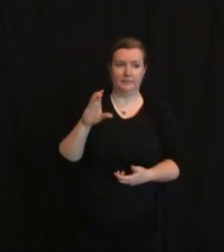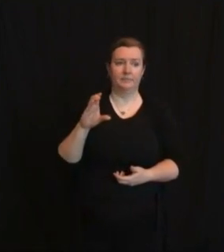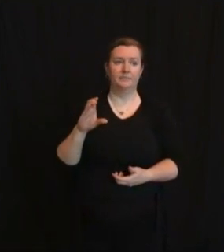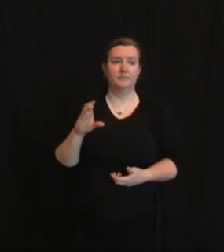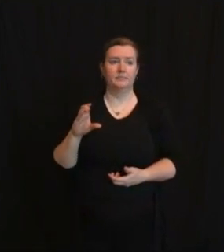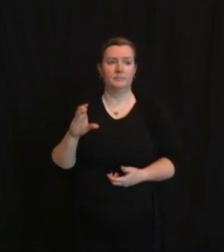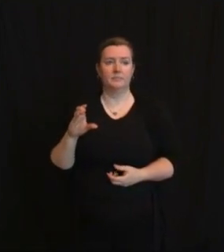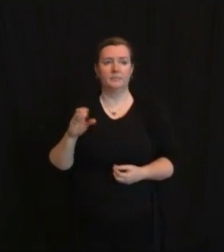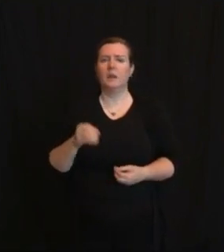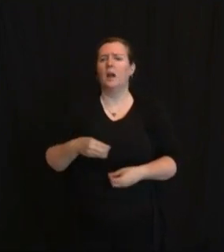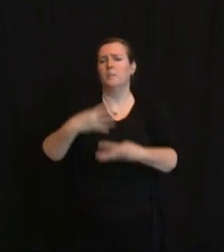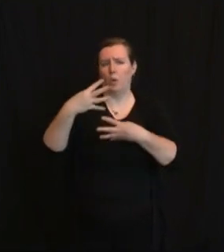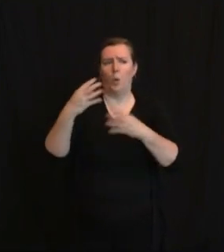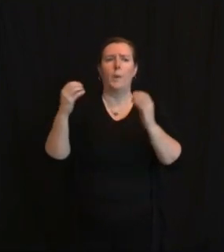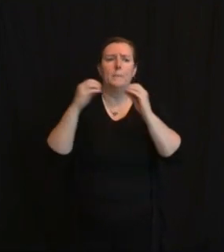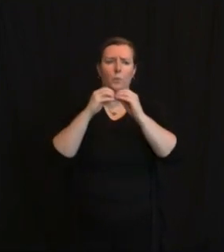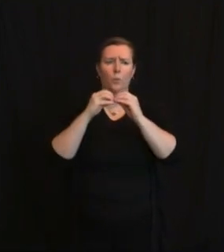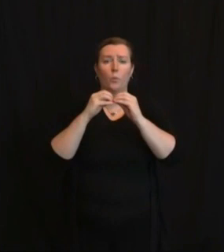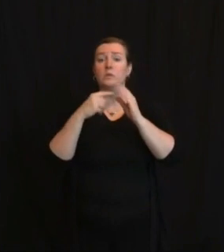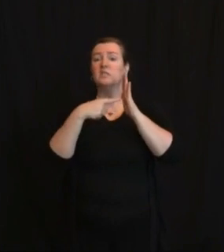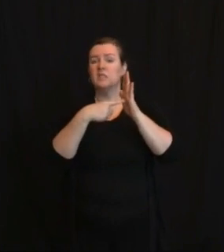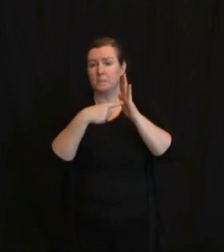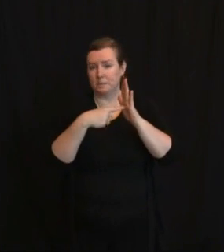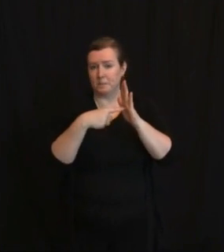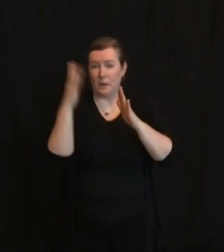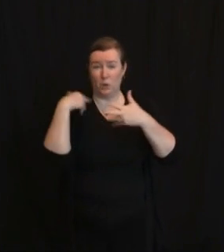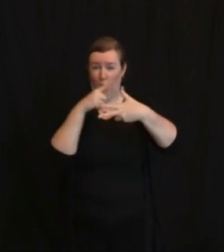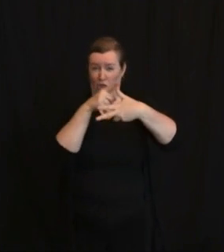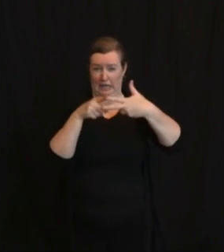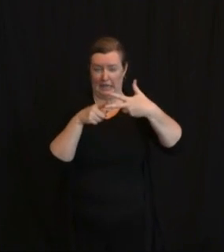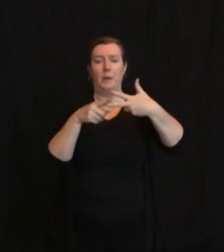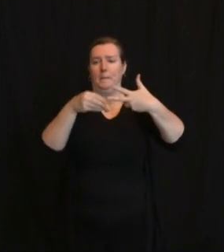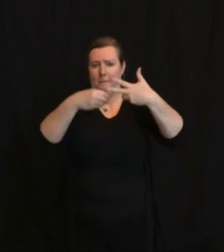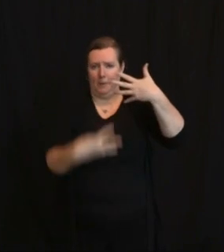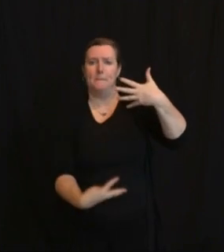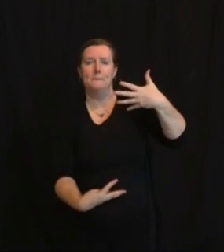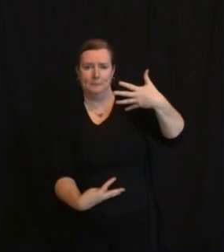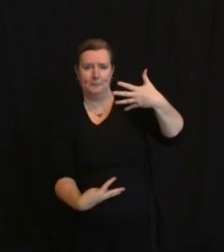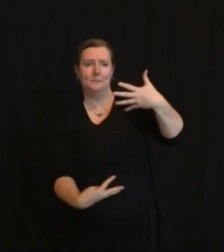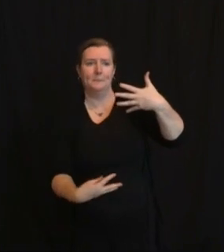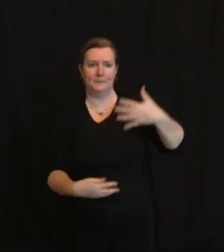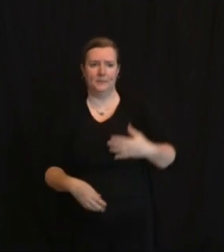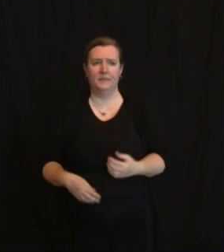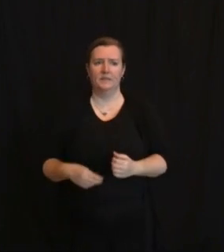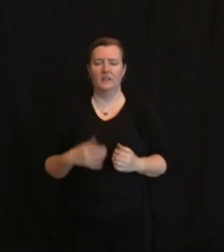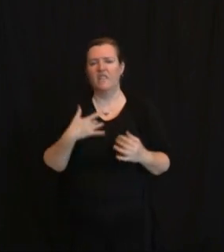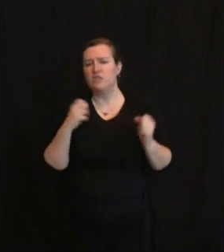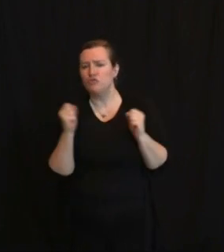WOMAN TO MY RIGHT, JUDY. THANK YOU, GOVERNOR. GOOD AFTERNOON.